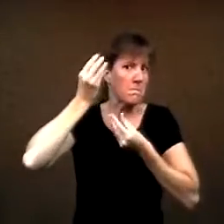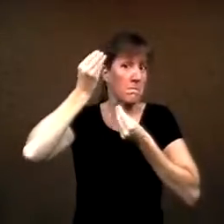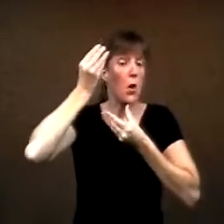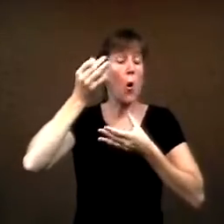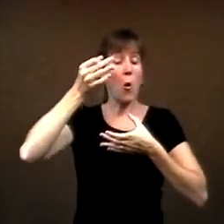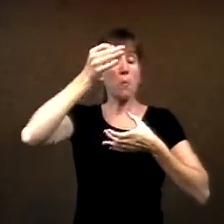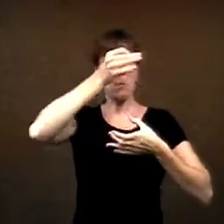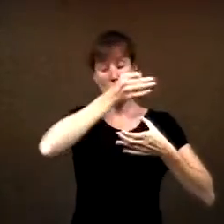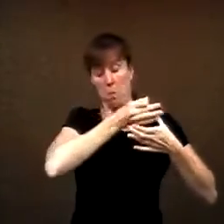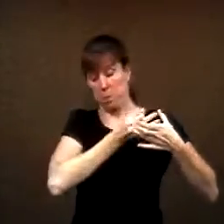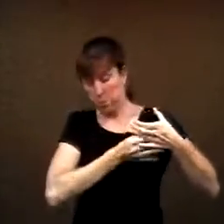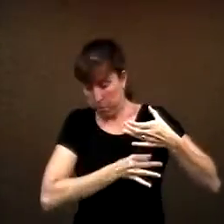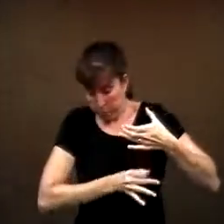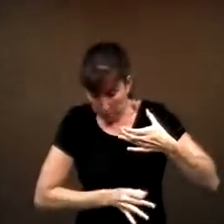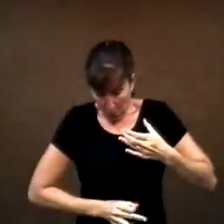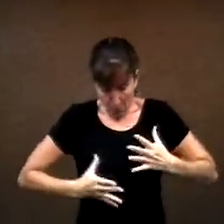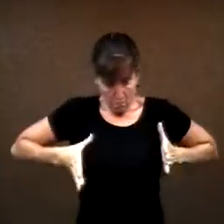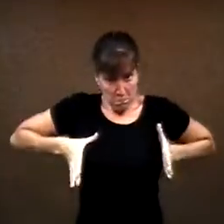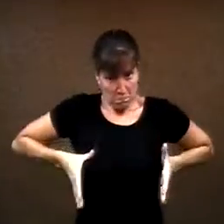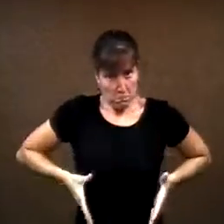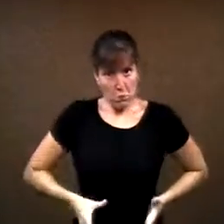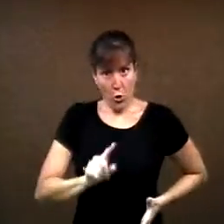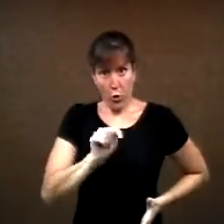through your thoracic cavity, and eventually down into your legs.